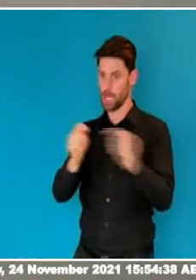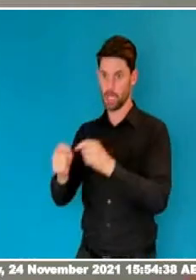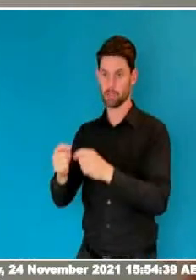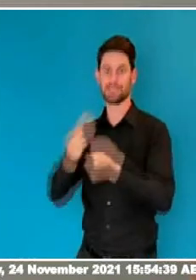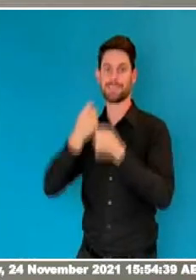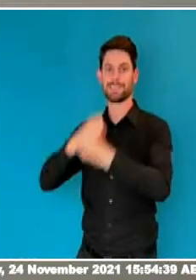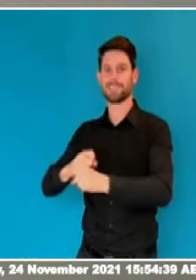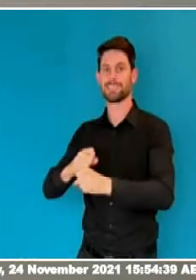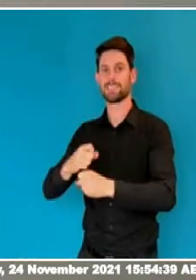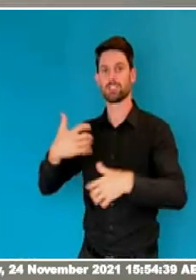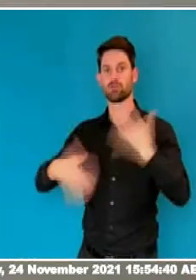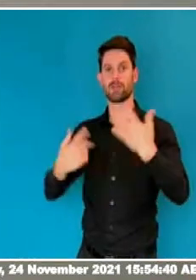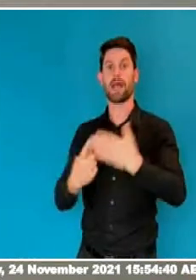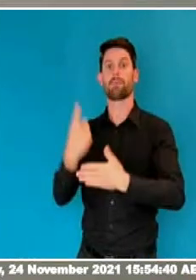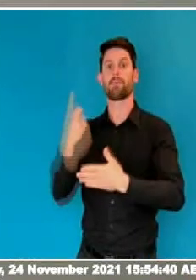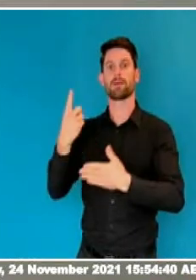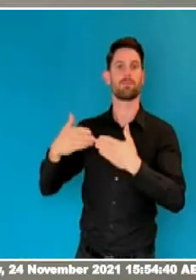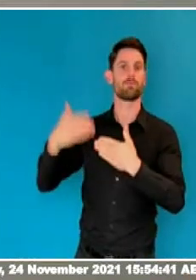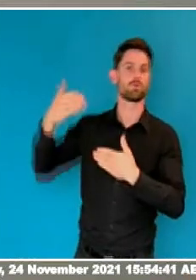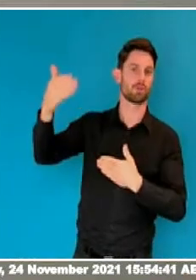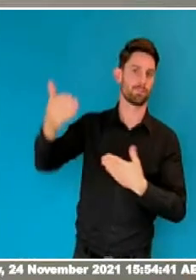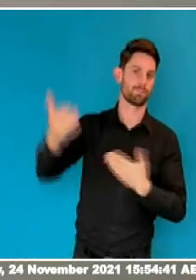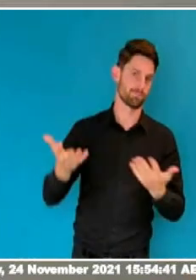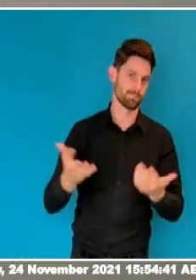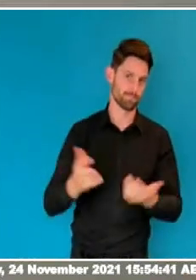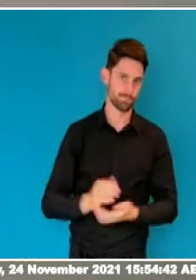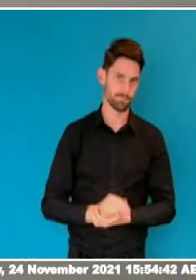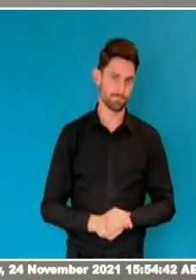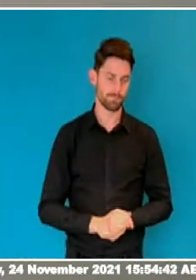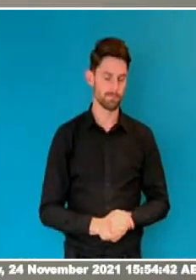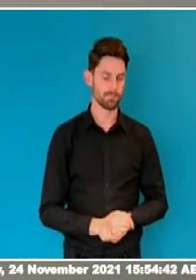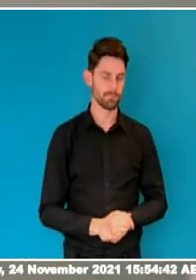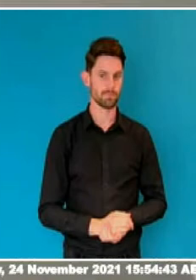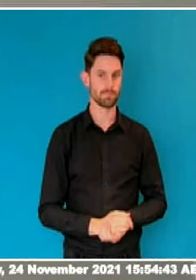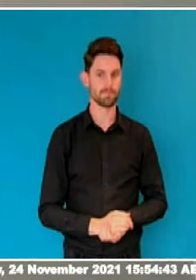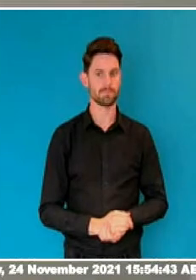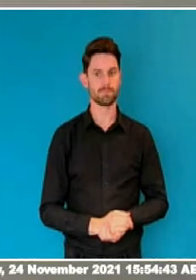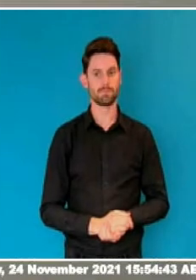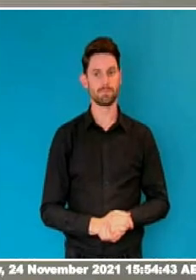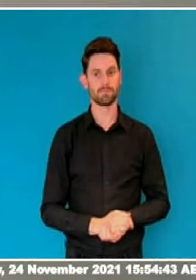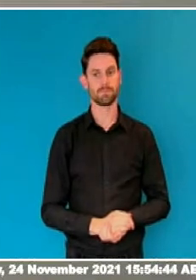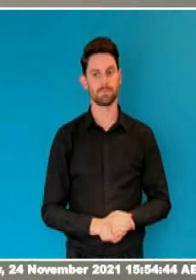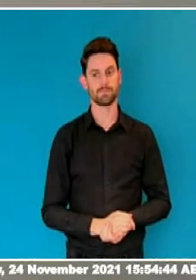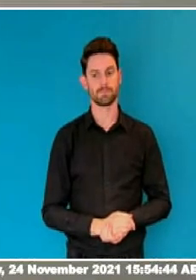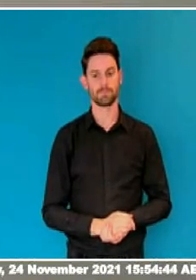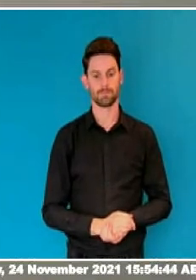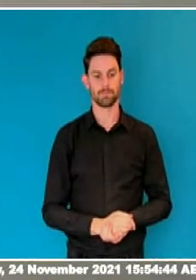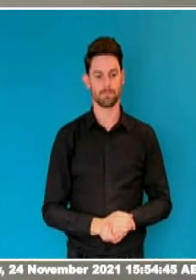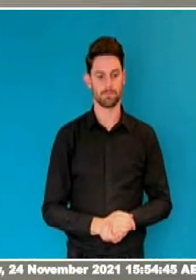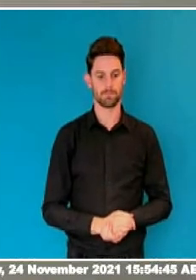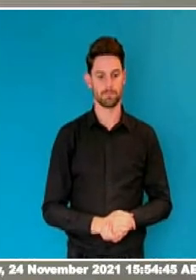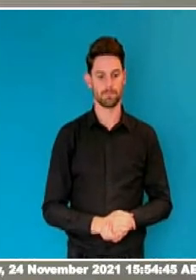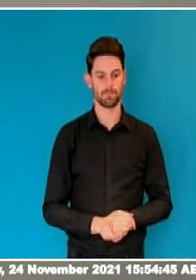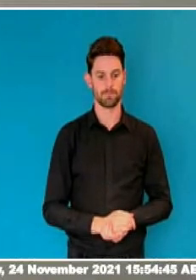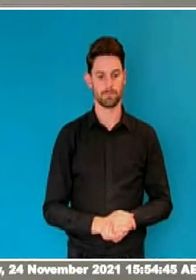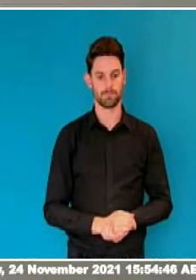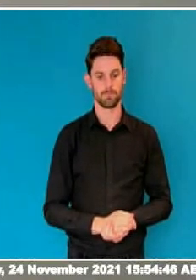And is it the case that if there was an accident or a near miss,